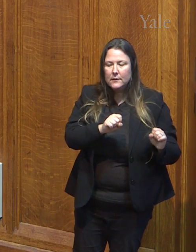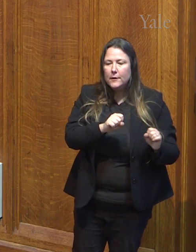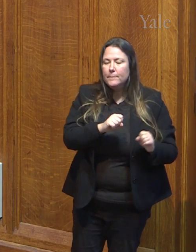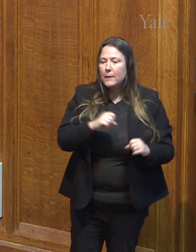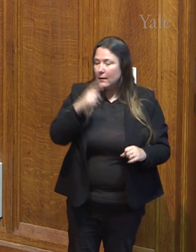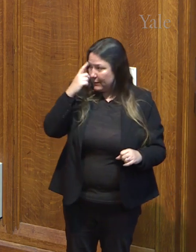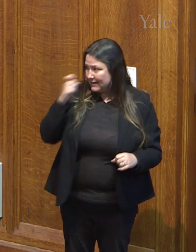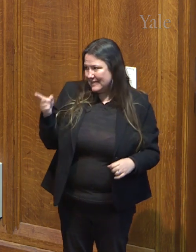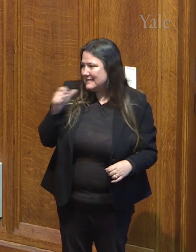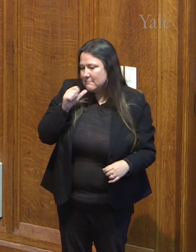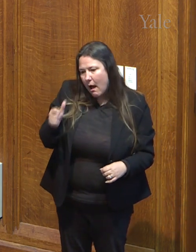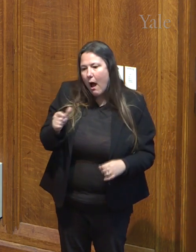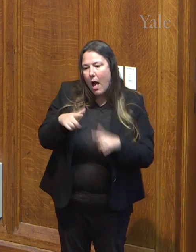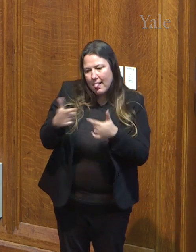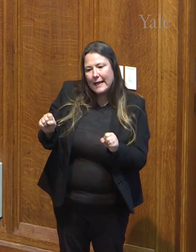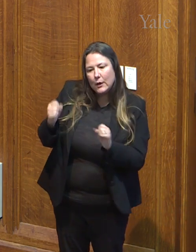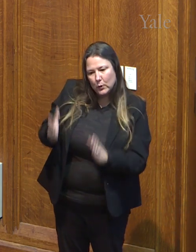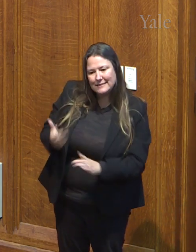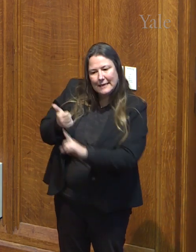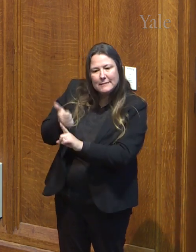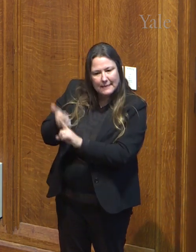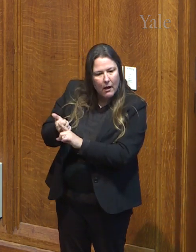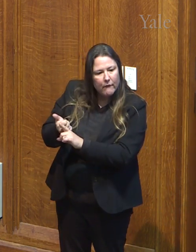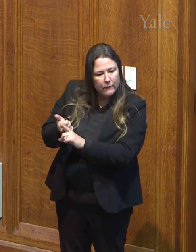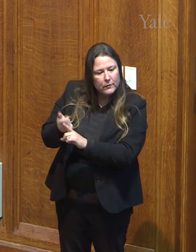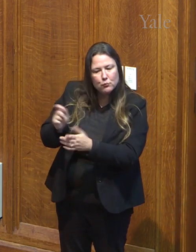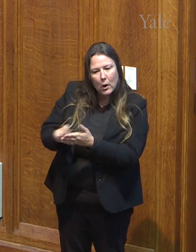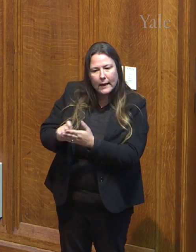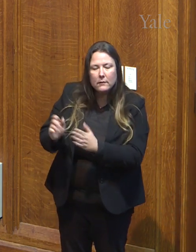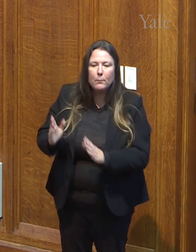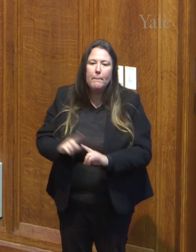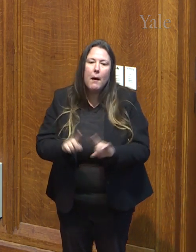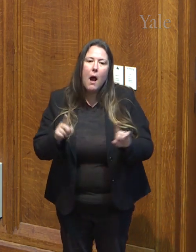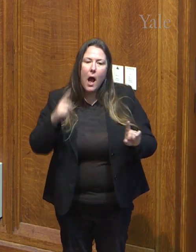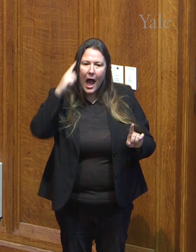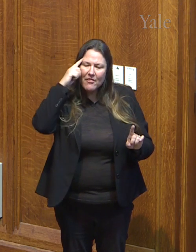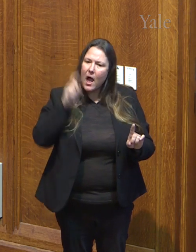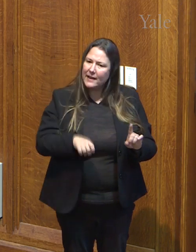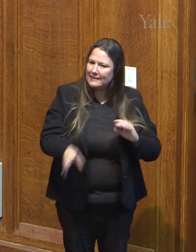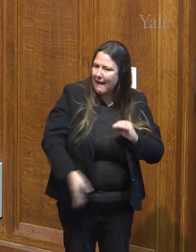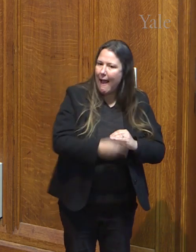and there were some things that I thought needed a little bit of commentary.